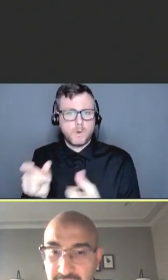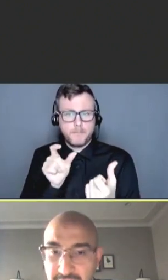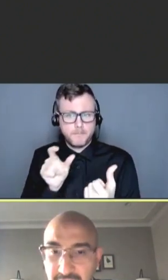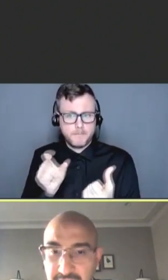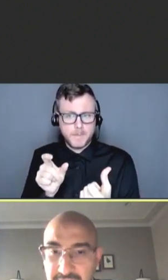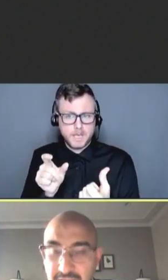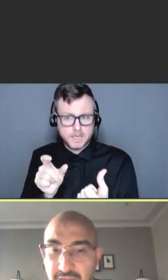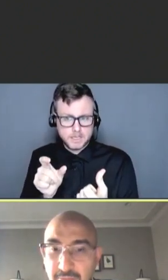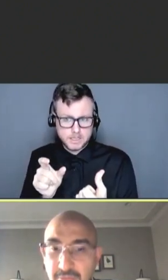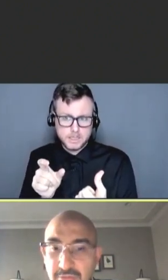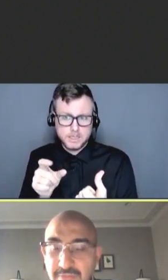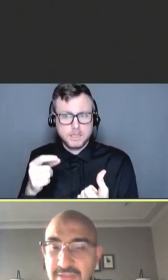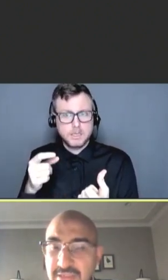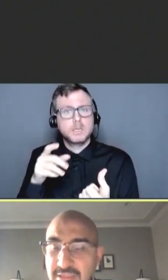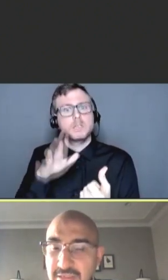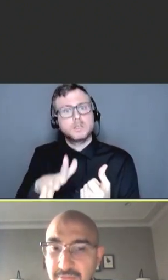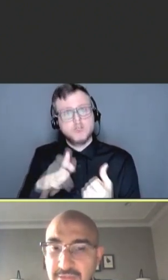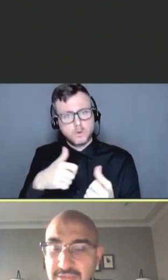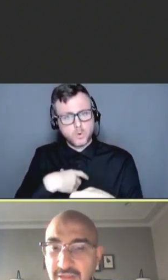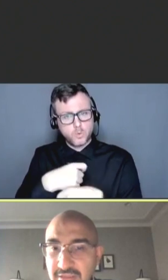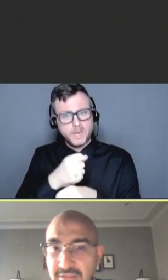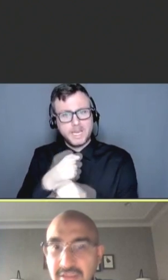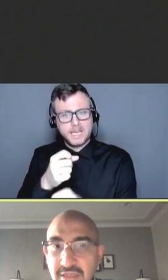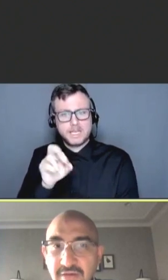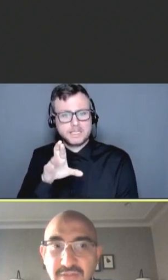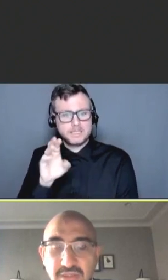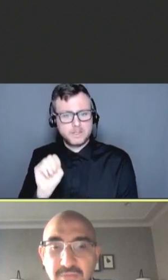increase in serum antibodies, as you can see on the bottom. These antibodies, I didn't have the